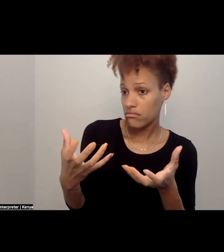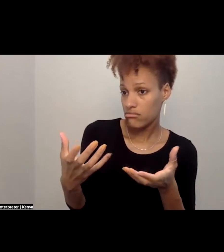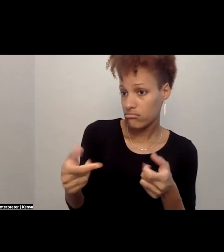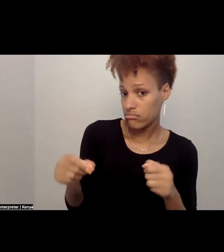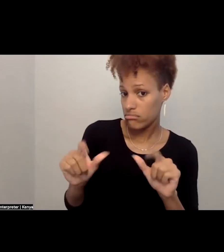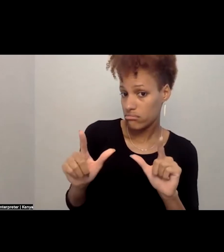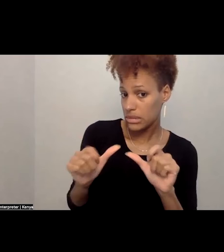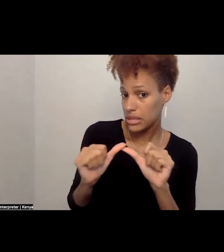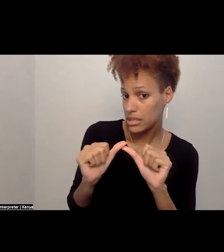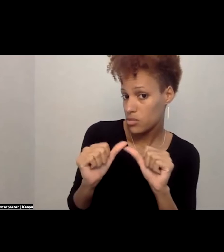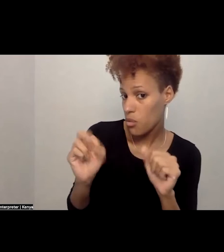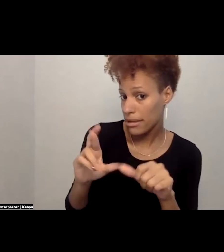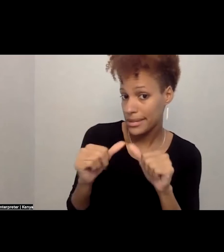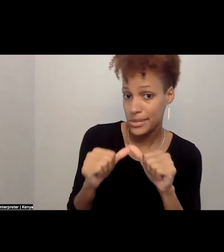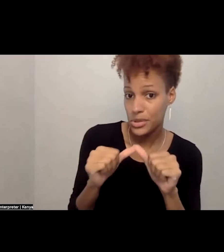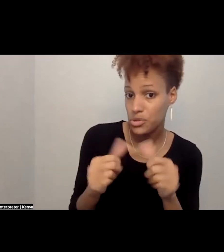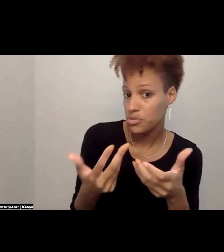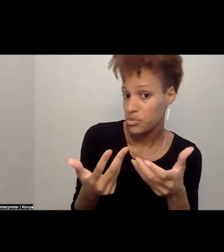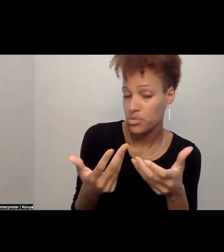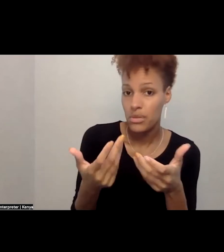Continue a little more with a conversation